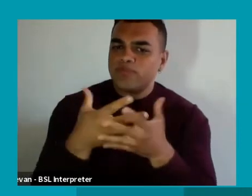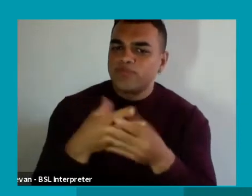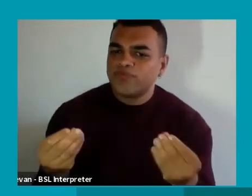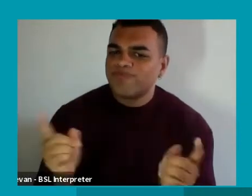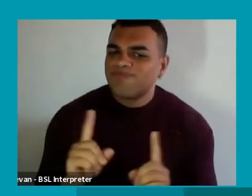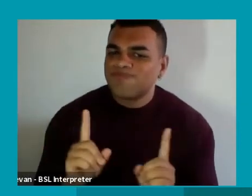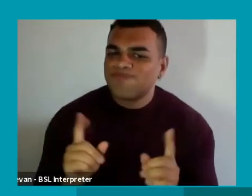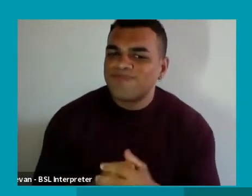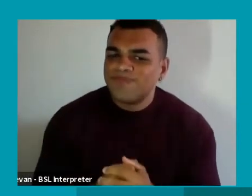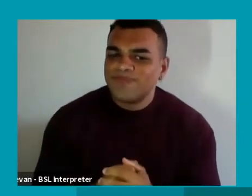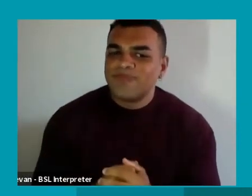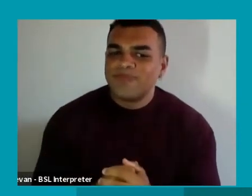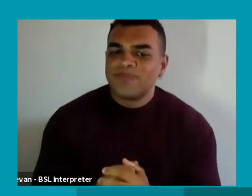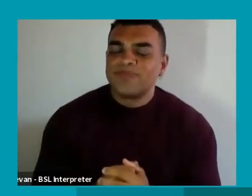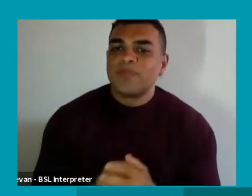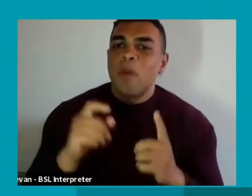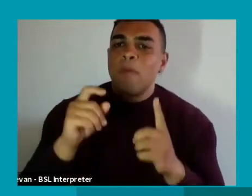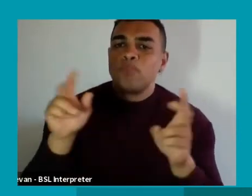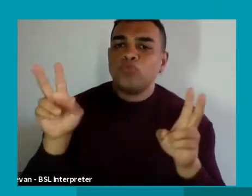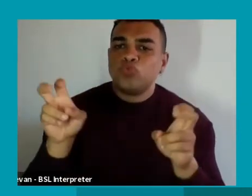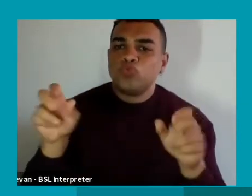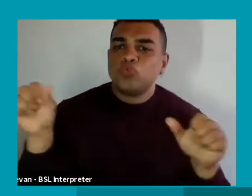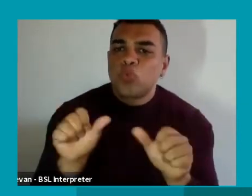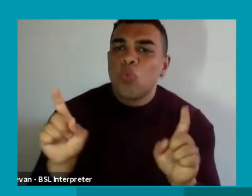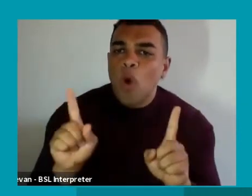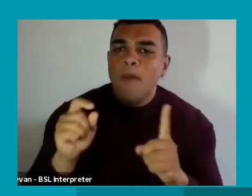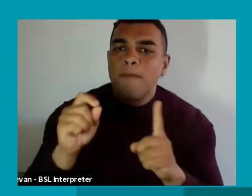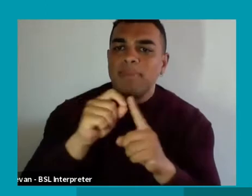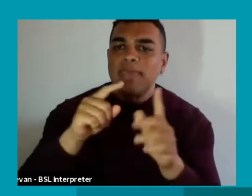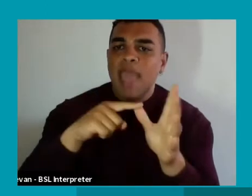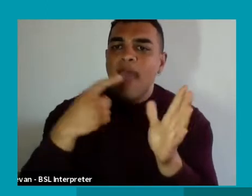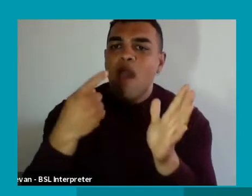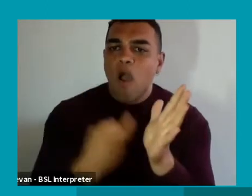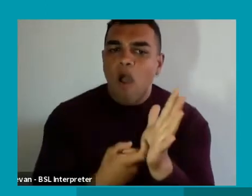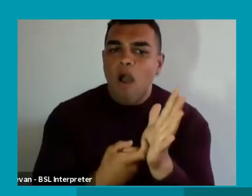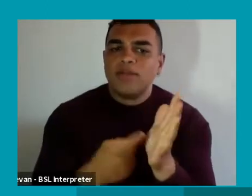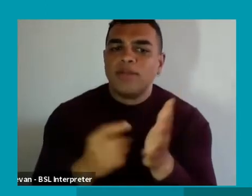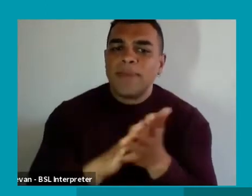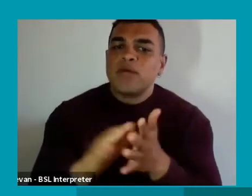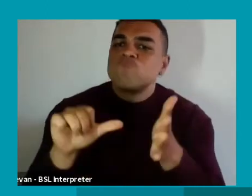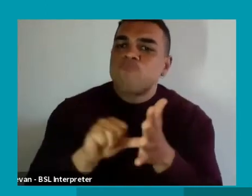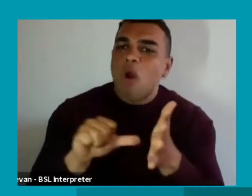which stands for problem action and result. It's very similar. If you heard of STAR which is situation,